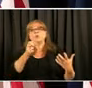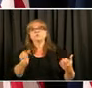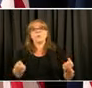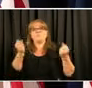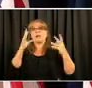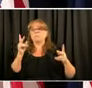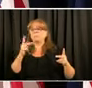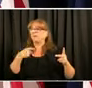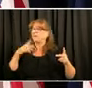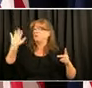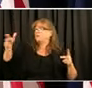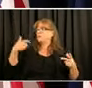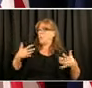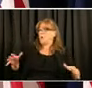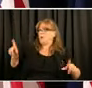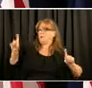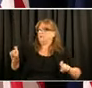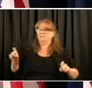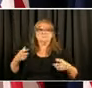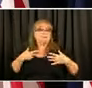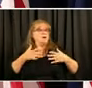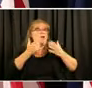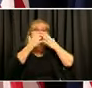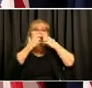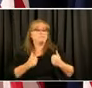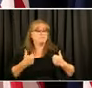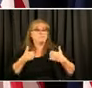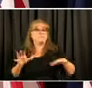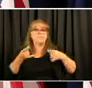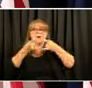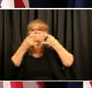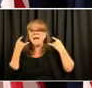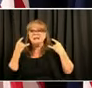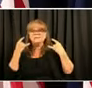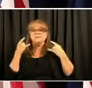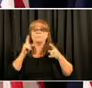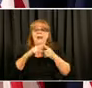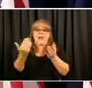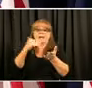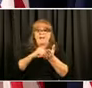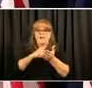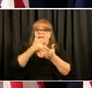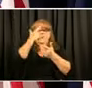do more poorly and more coloradans will die if coloradans embrace uh uh finding out if